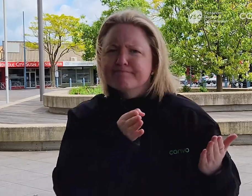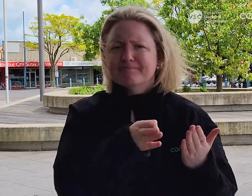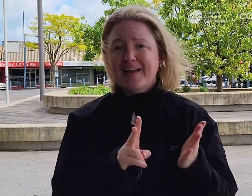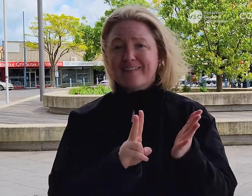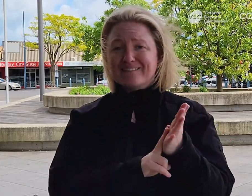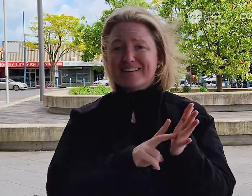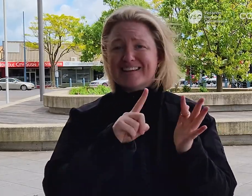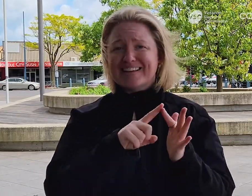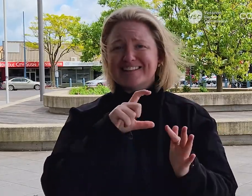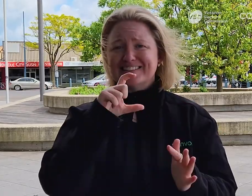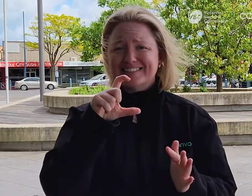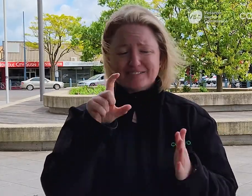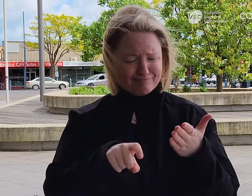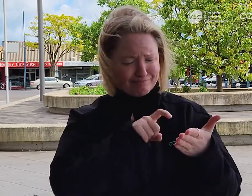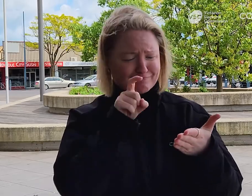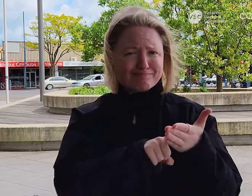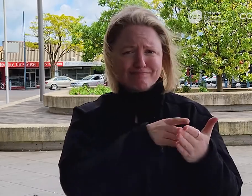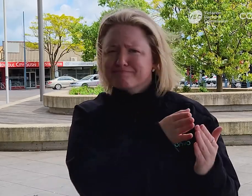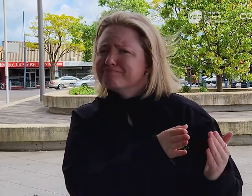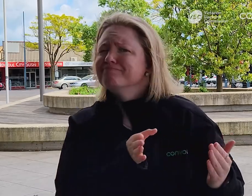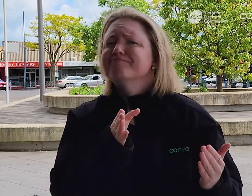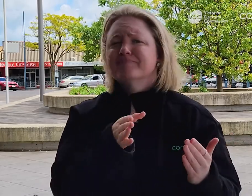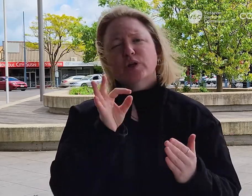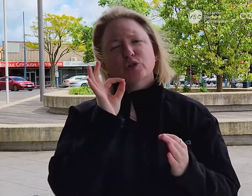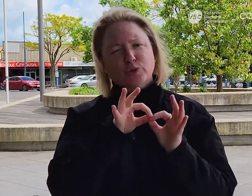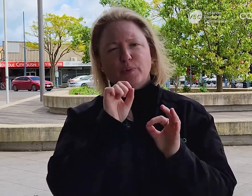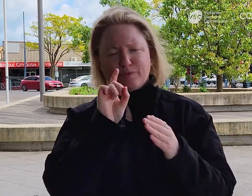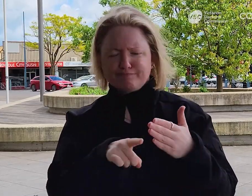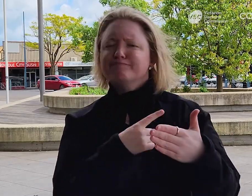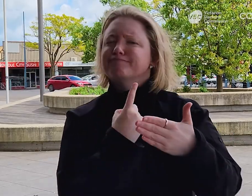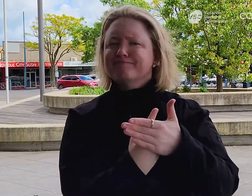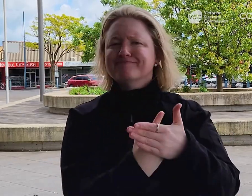and there you will see the VEC button. Tap on that and you will get connected to an Auslan interpreter